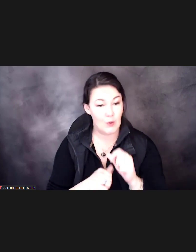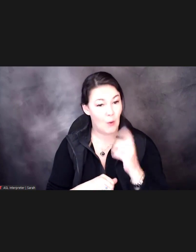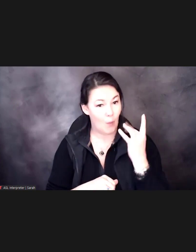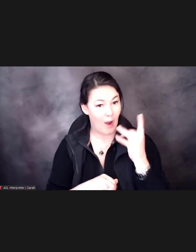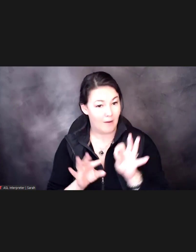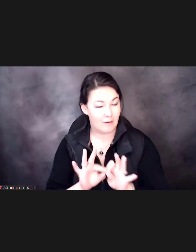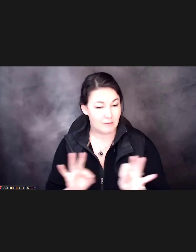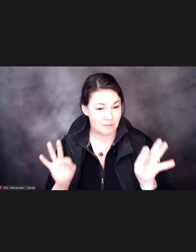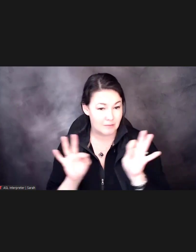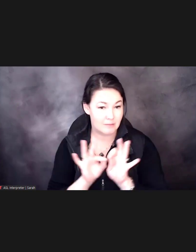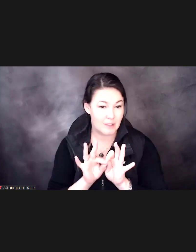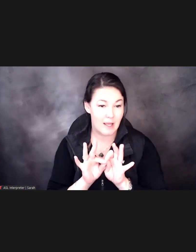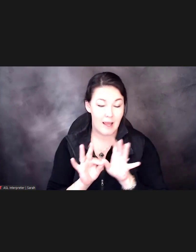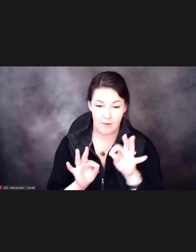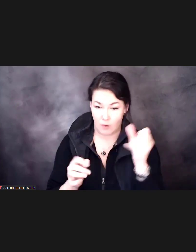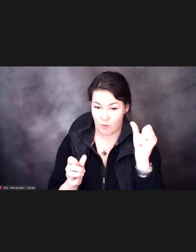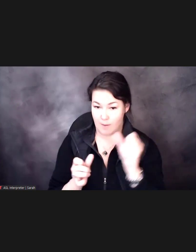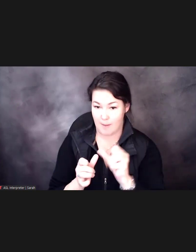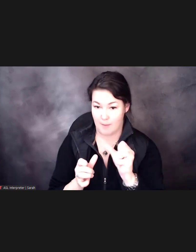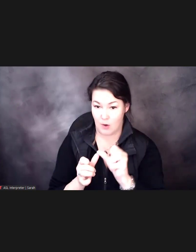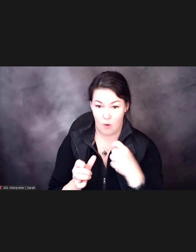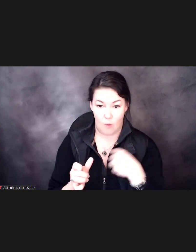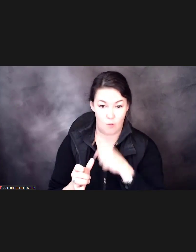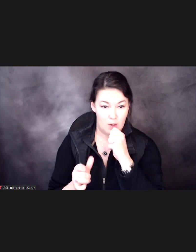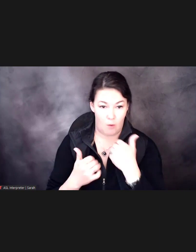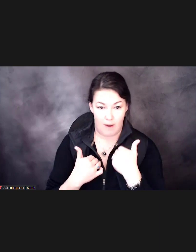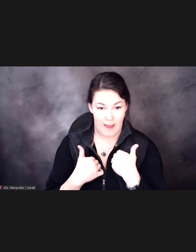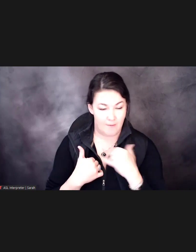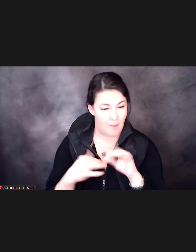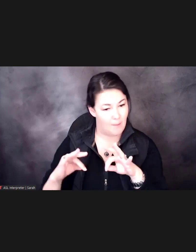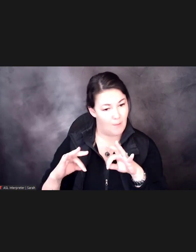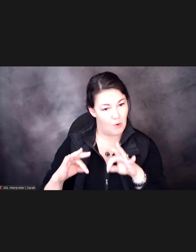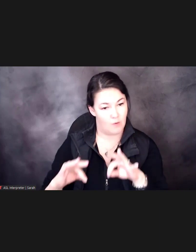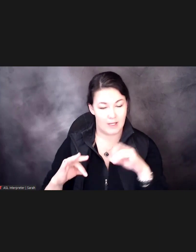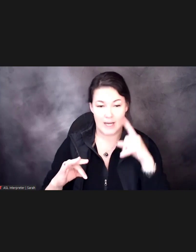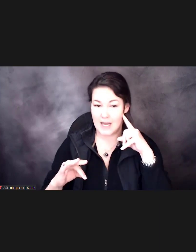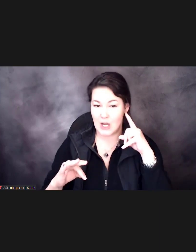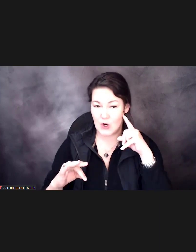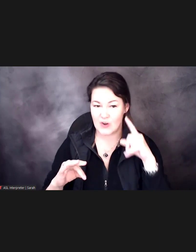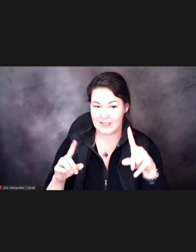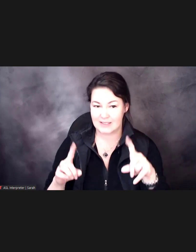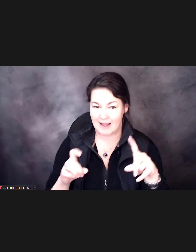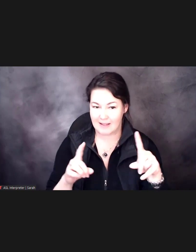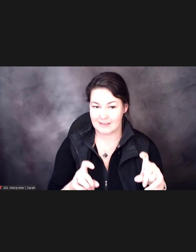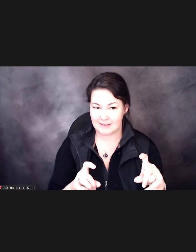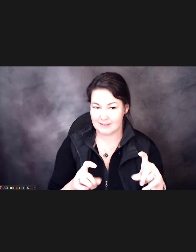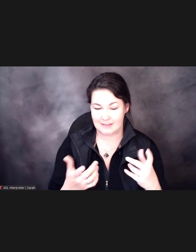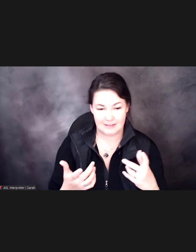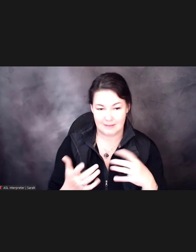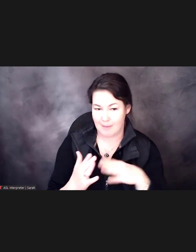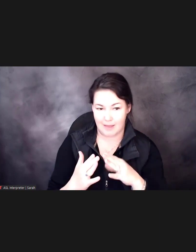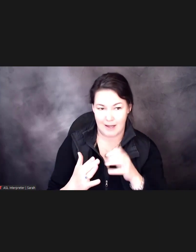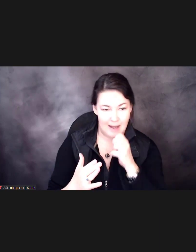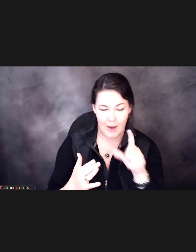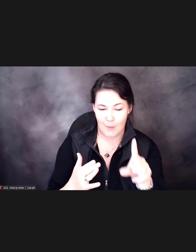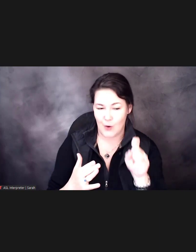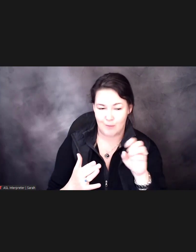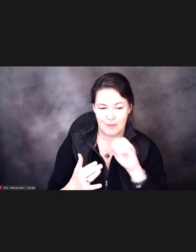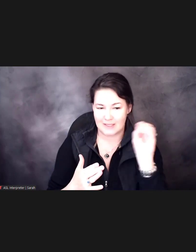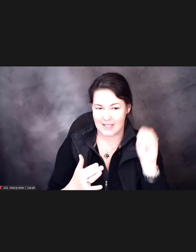this is true because, if you recall, um, you know, we don't have that perfect hearing screening method, they're not a hundred